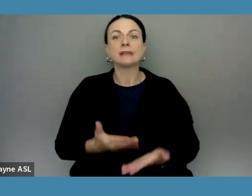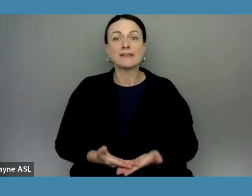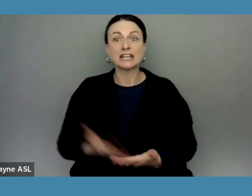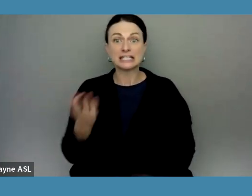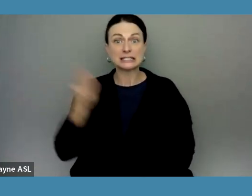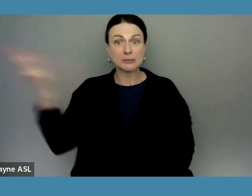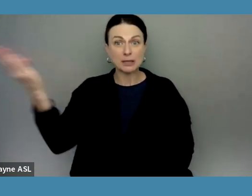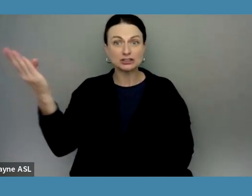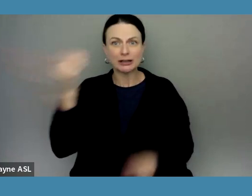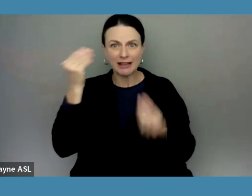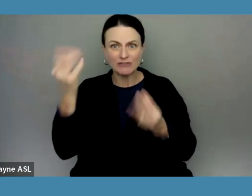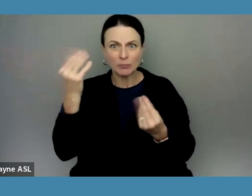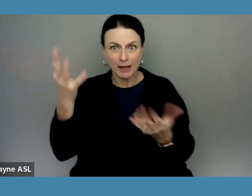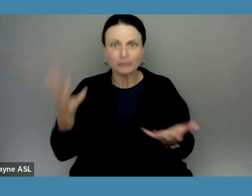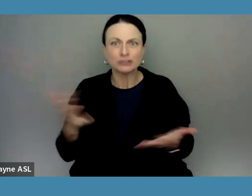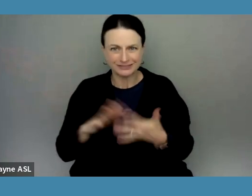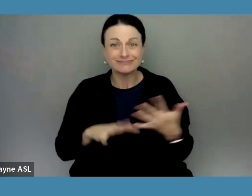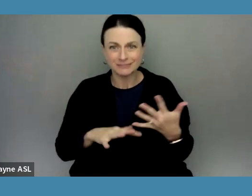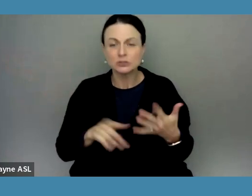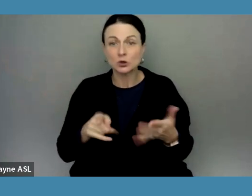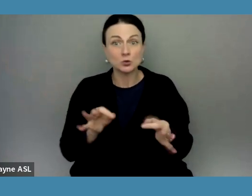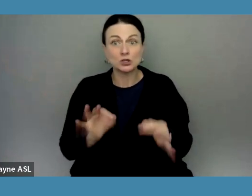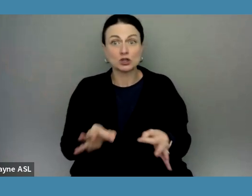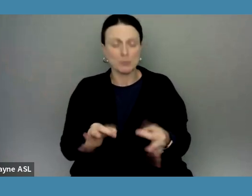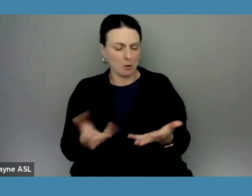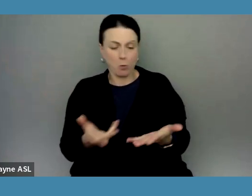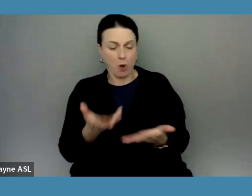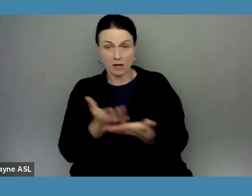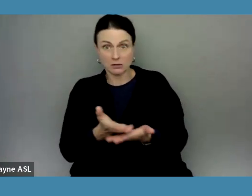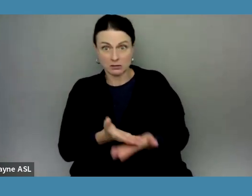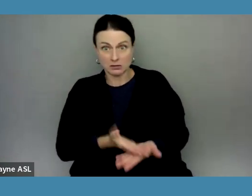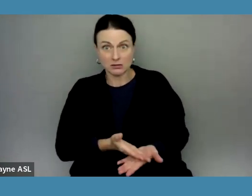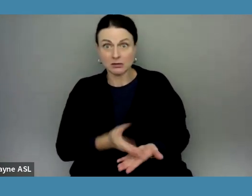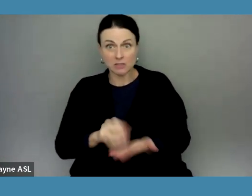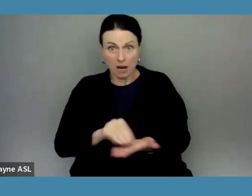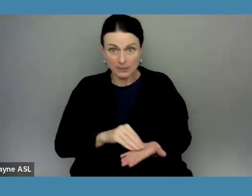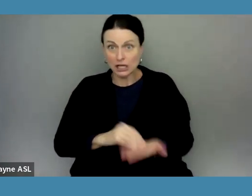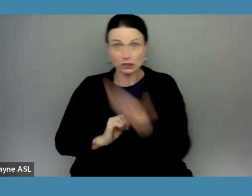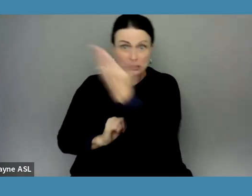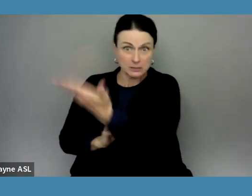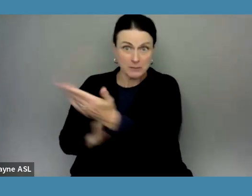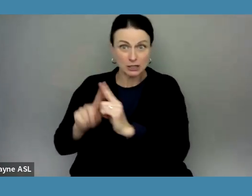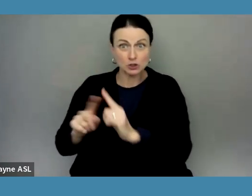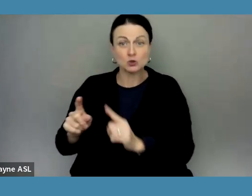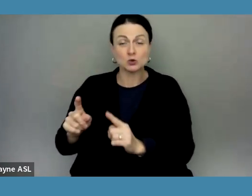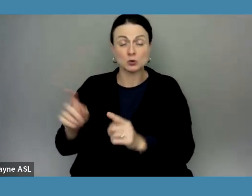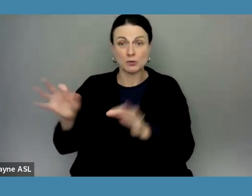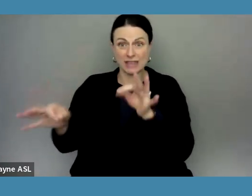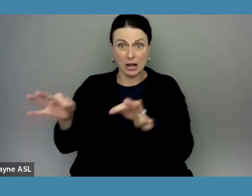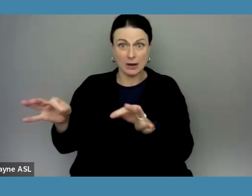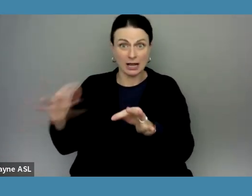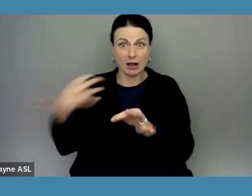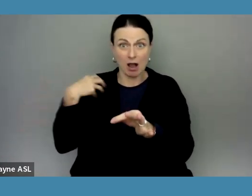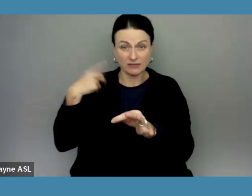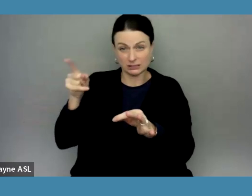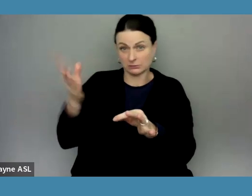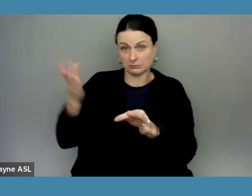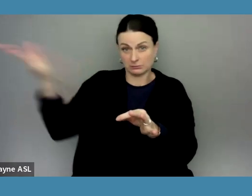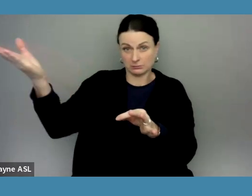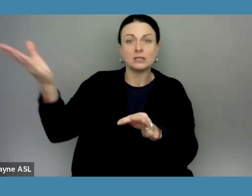In order to determine what documentation and evidence you may want to submit to the hearing office to support your case, you'll need to research the laws